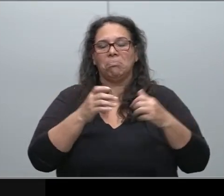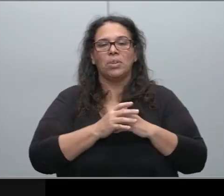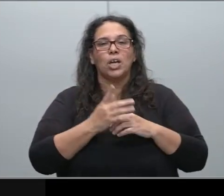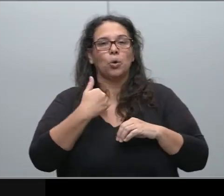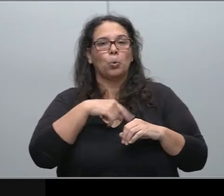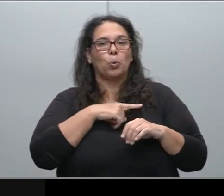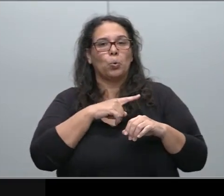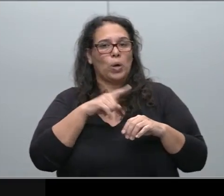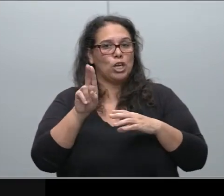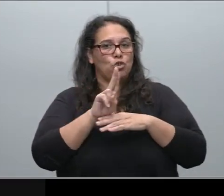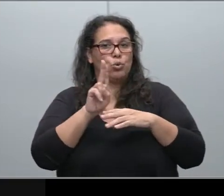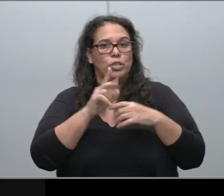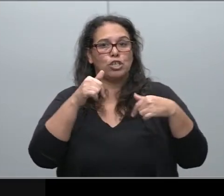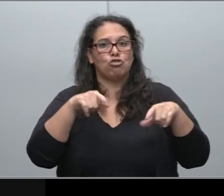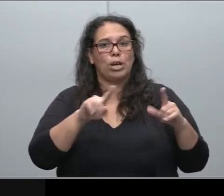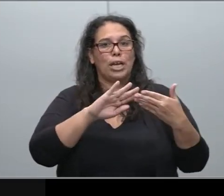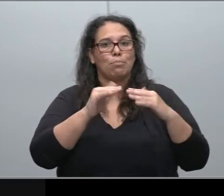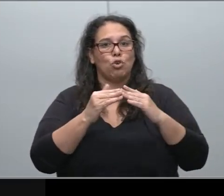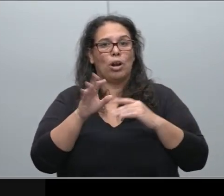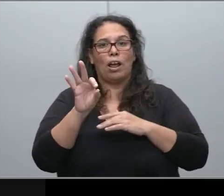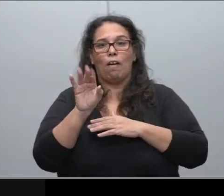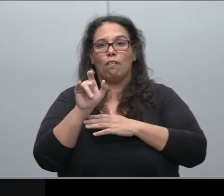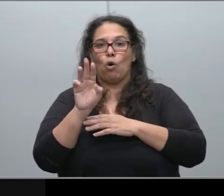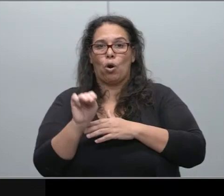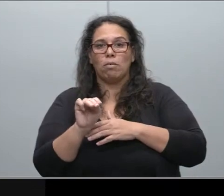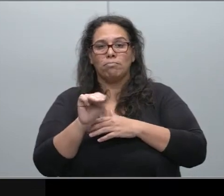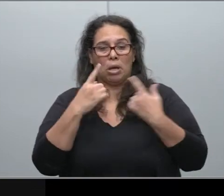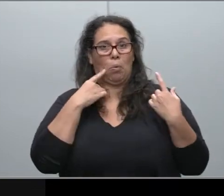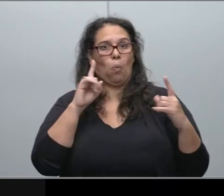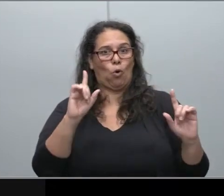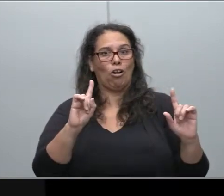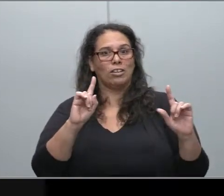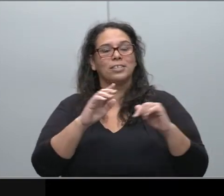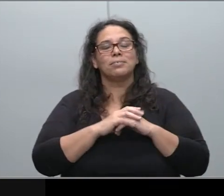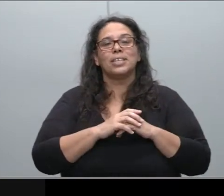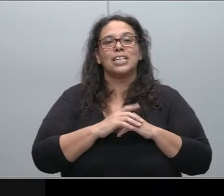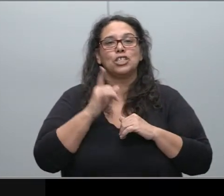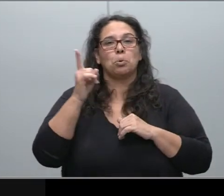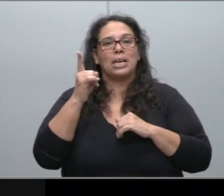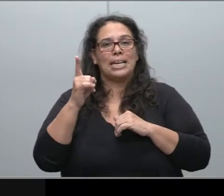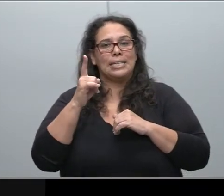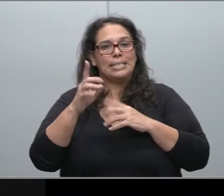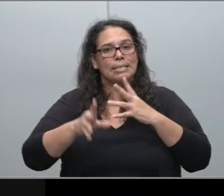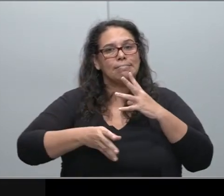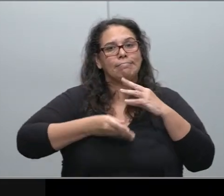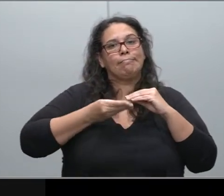and you're gonna type in that tejoin.com. And this is the code that you'll enter for the first question.